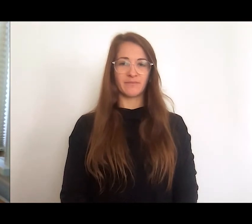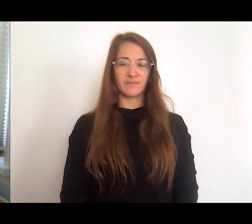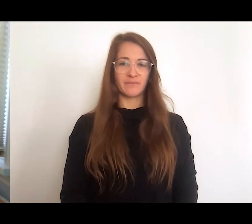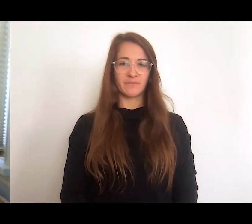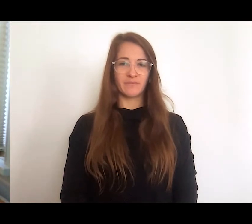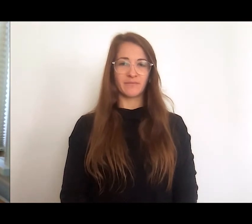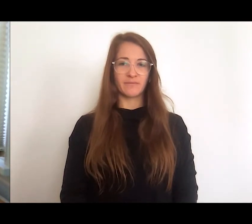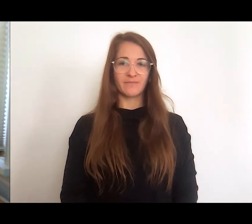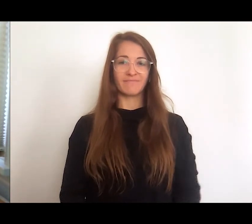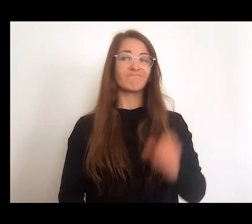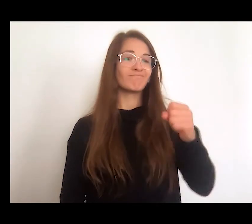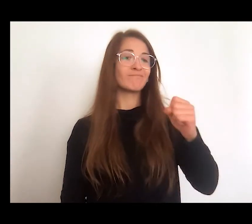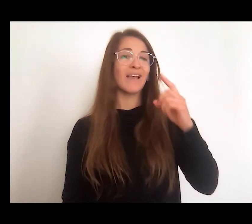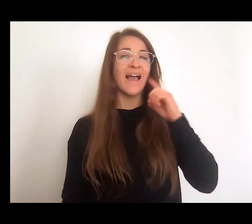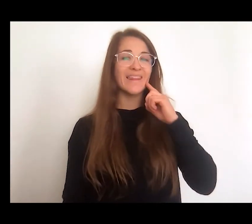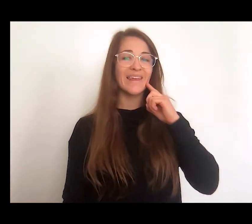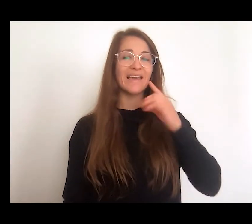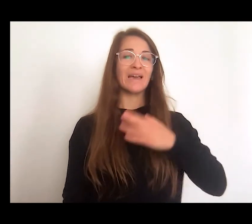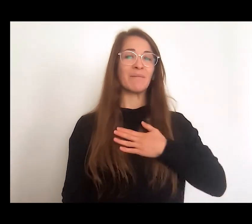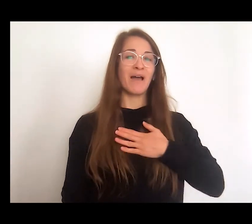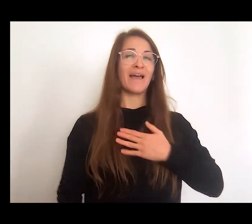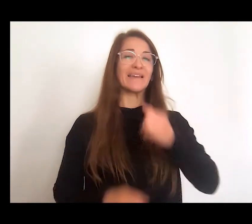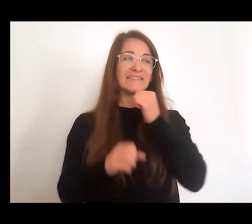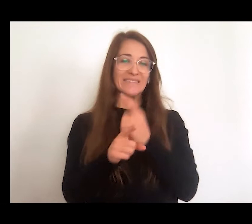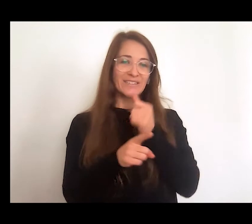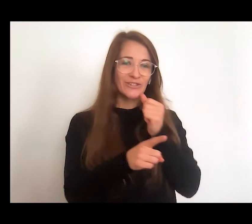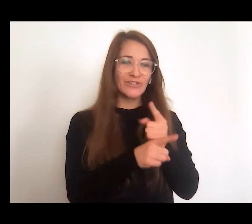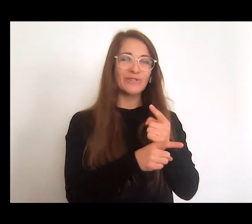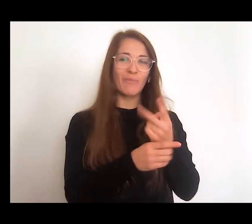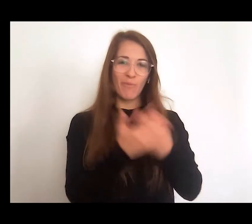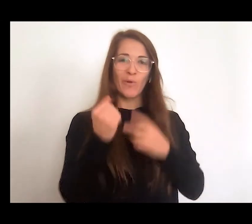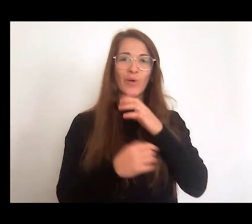YEAH, SO I THINK IT WAS MY